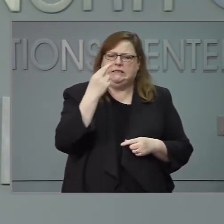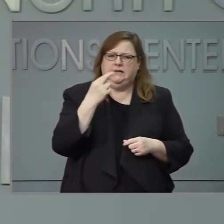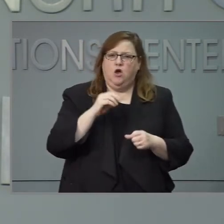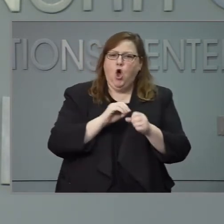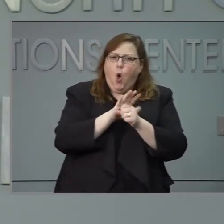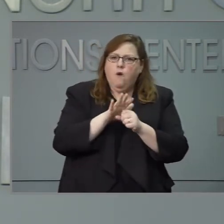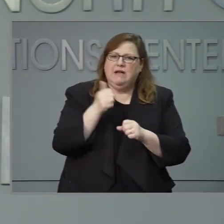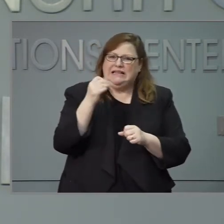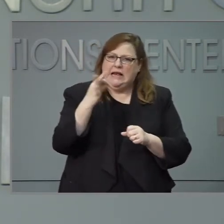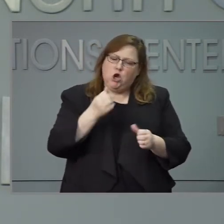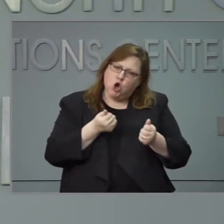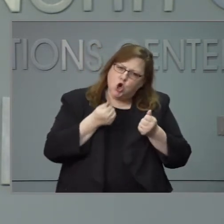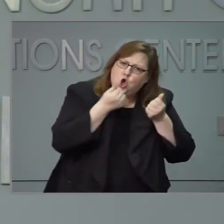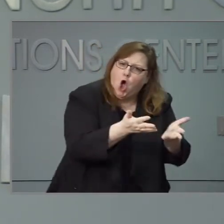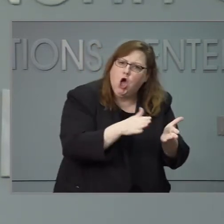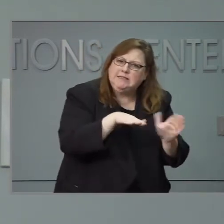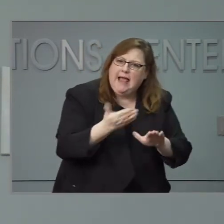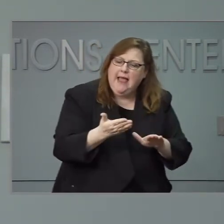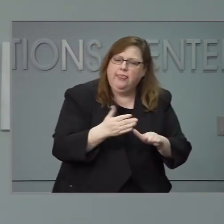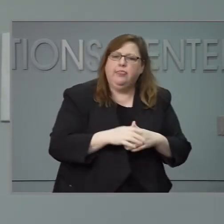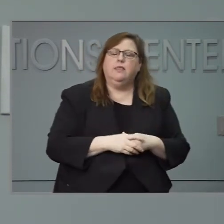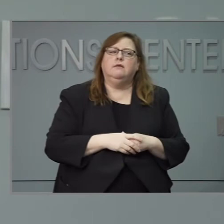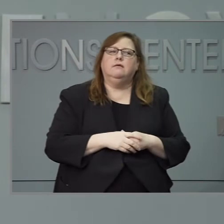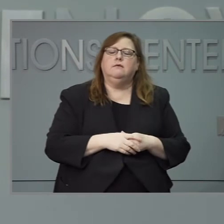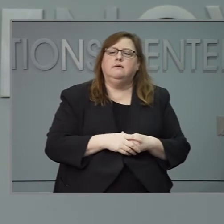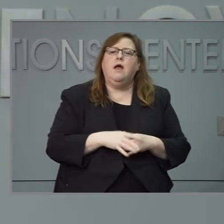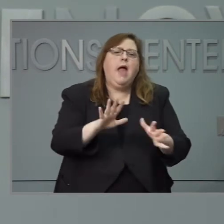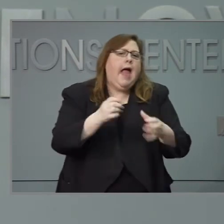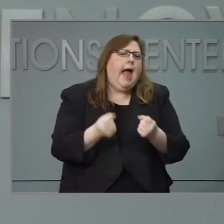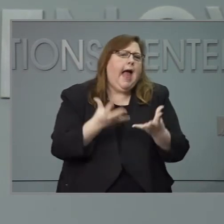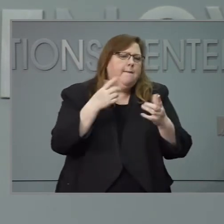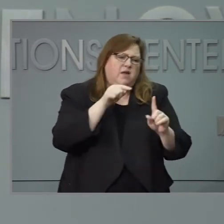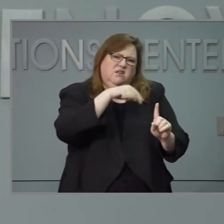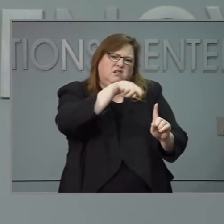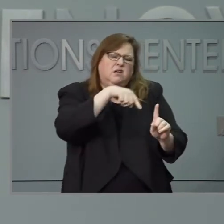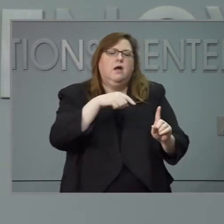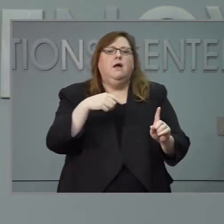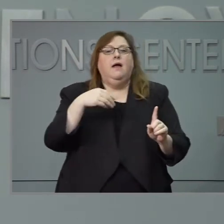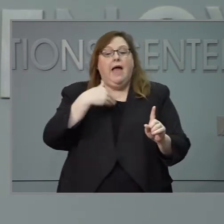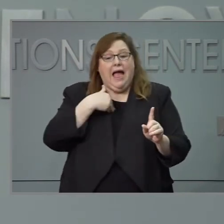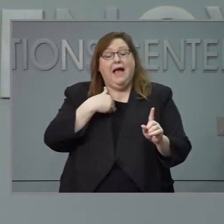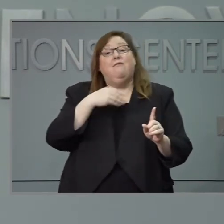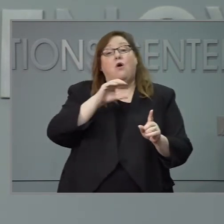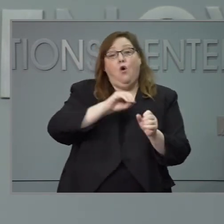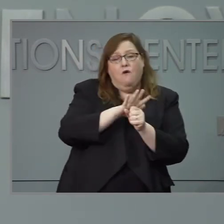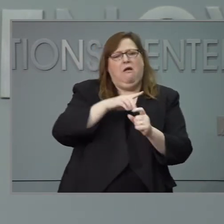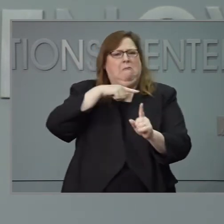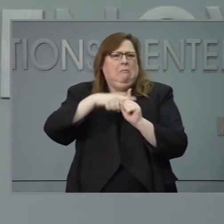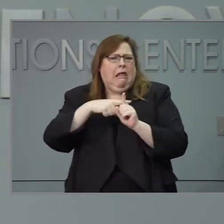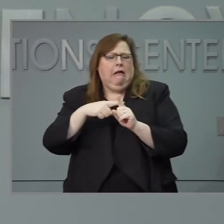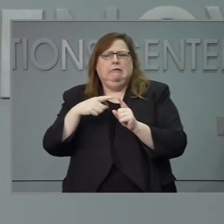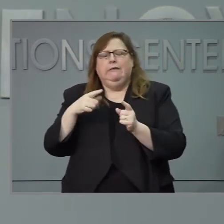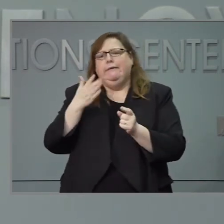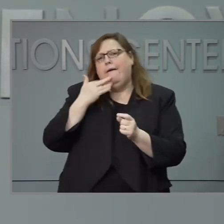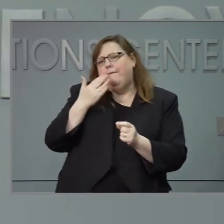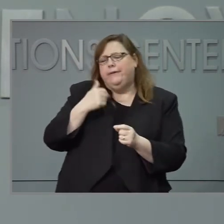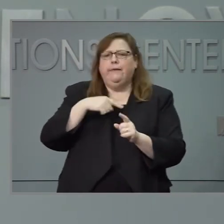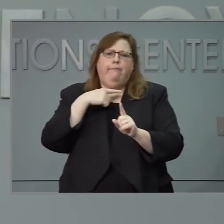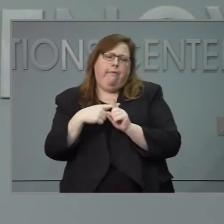POR LAS QUE PUSE 35 MILLONES DE DÓLARES, FUE NECESARIAMENTE PARA